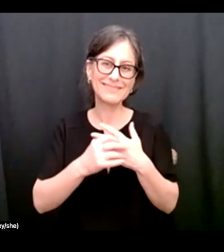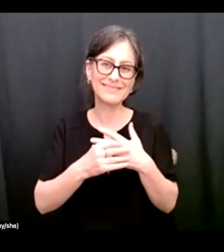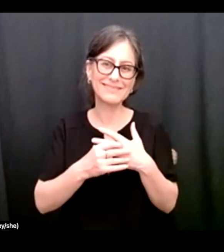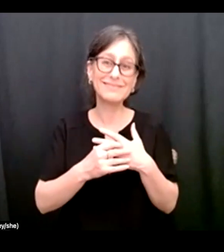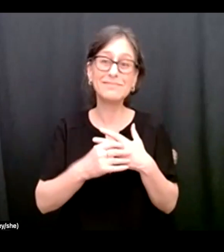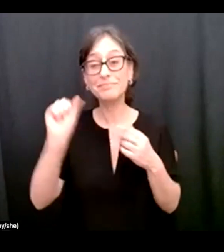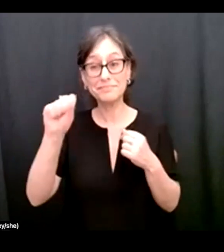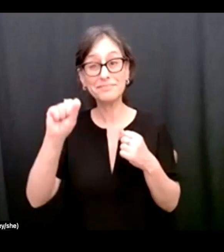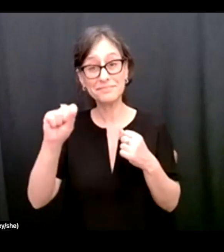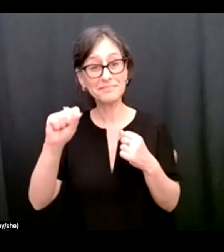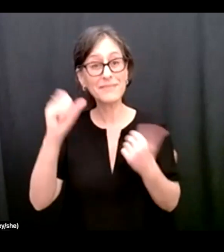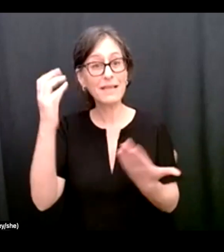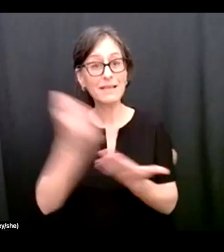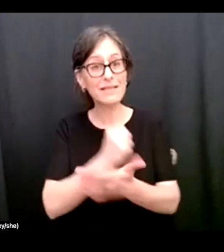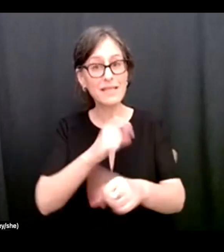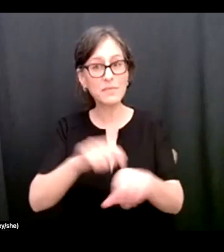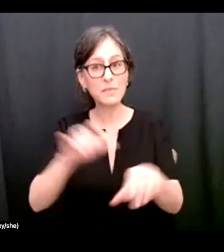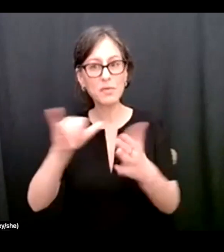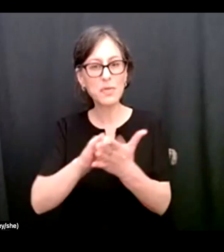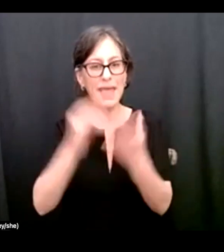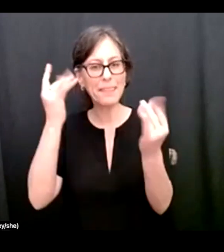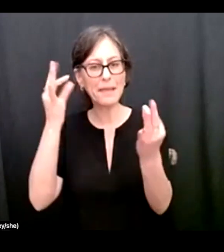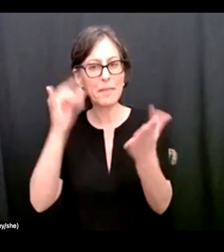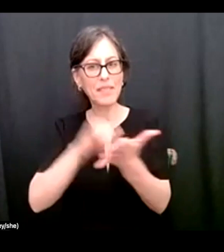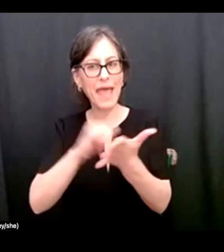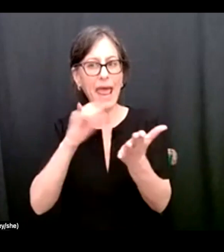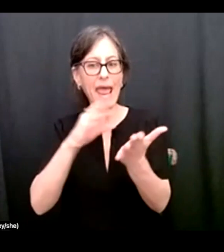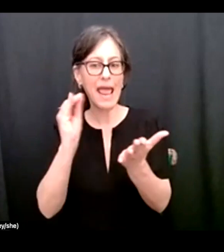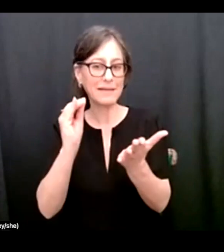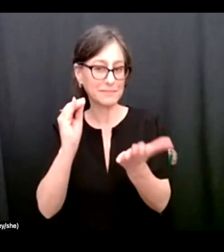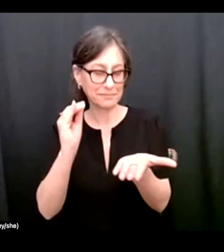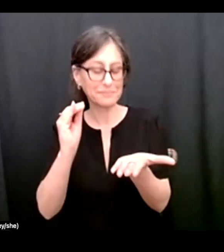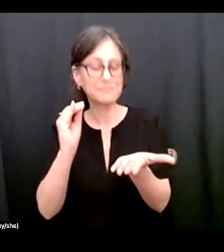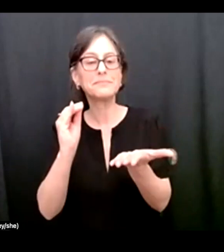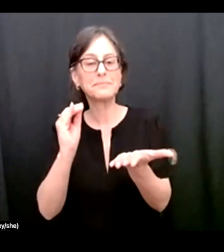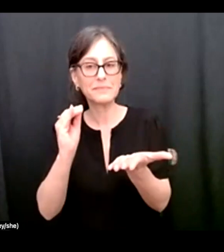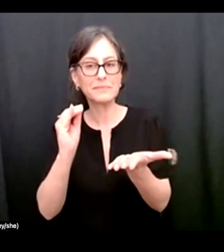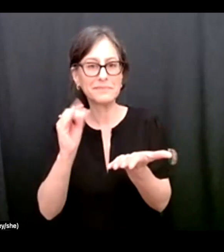so let's take a few minutes to do that and think about that, and, and I guess Google if we need to.